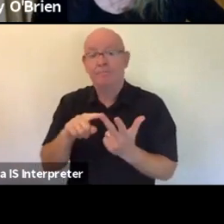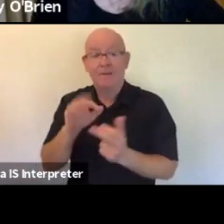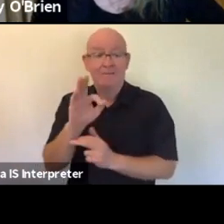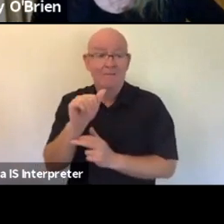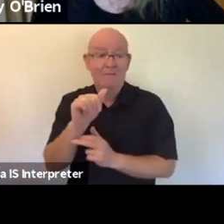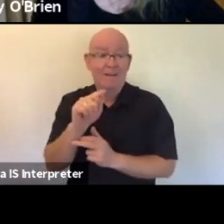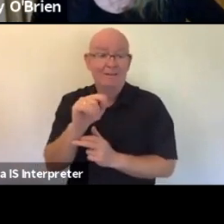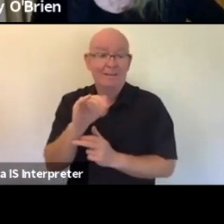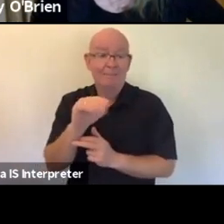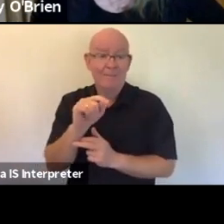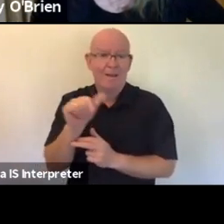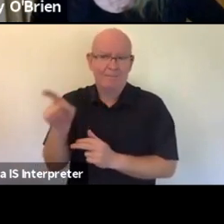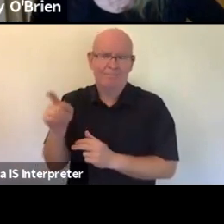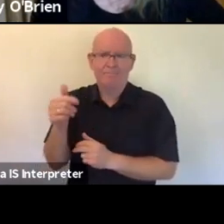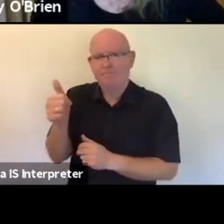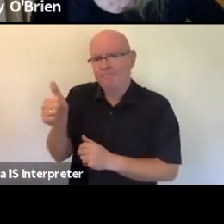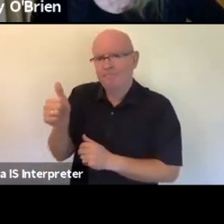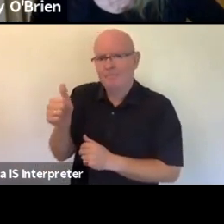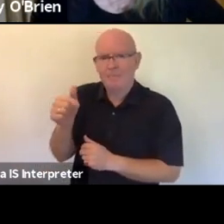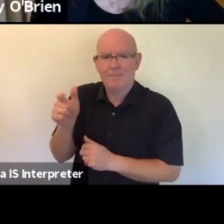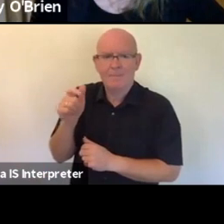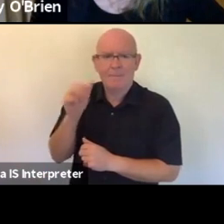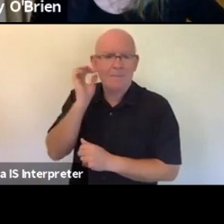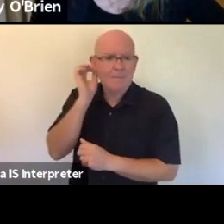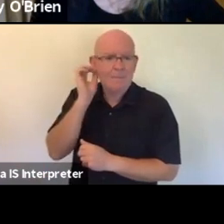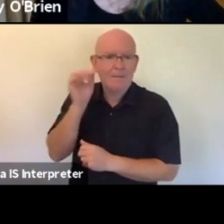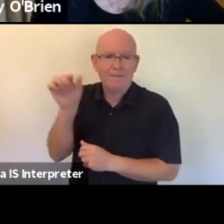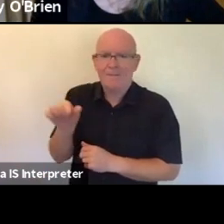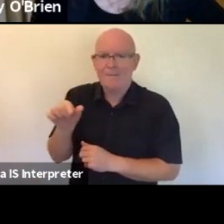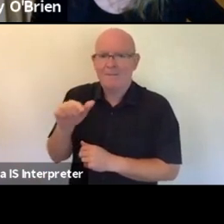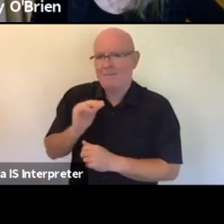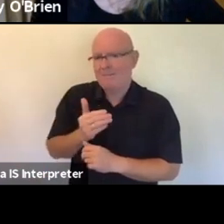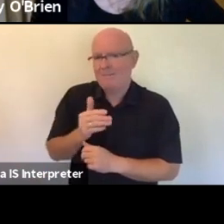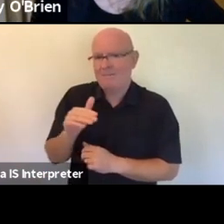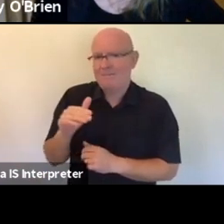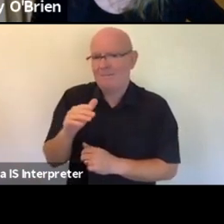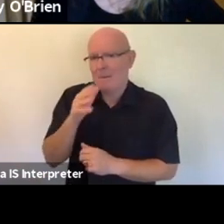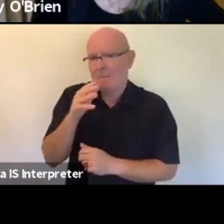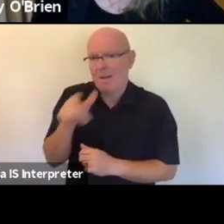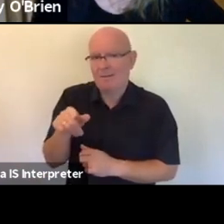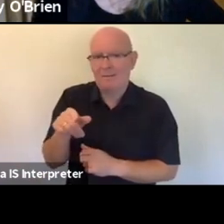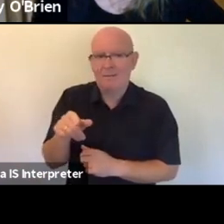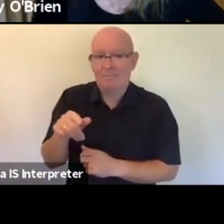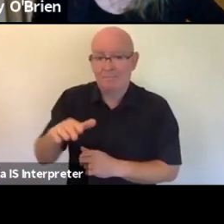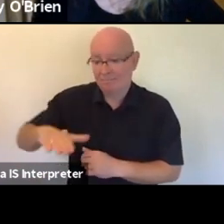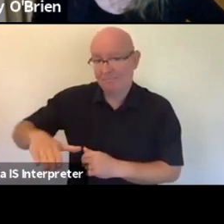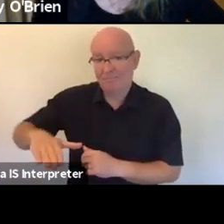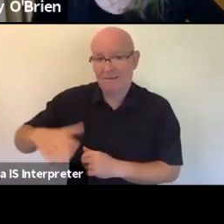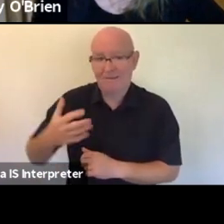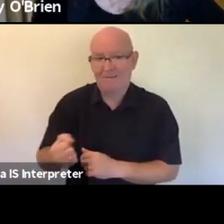We also have Joaozito dos Santos from Ra'es Hadomi Timor Oan. Joaozito has been active in the promotion of the rights